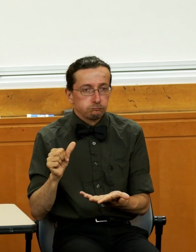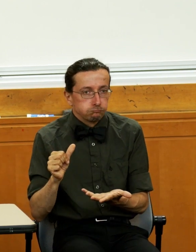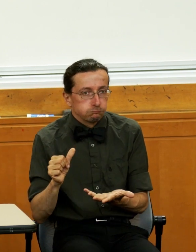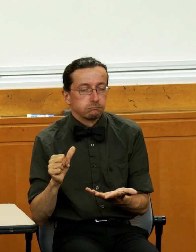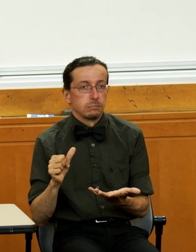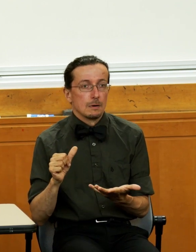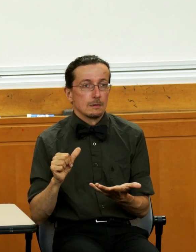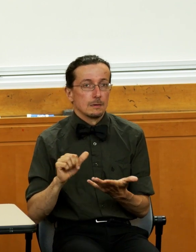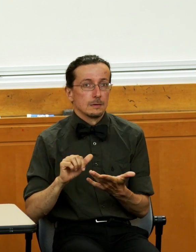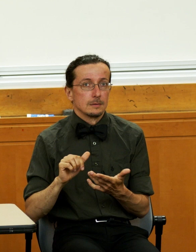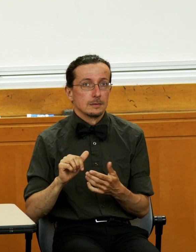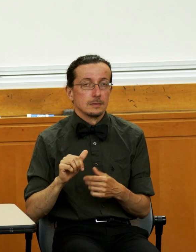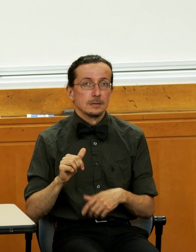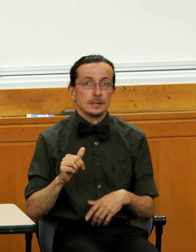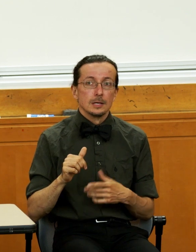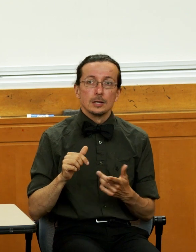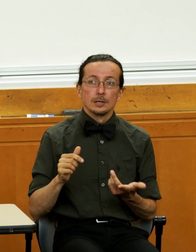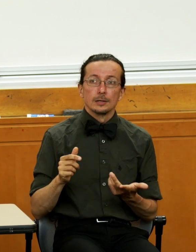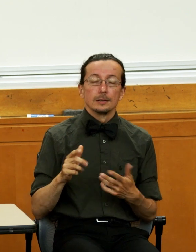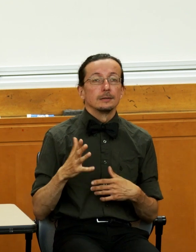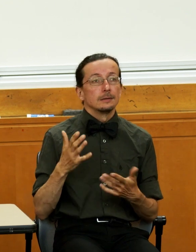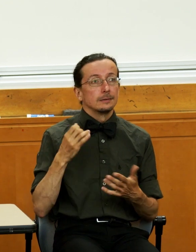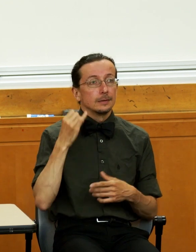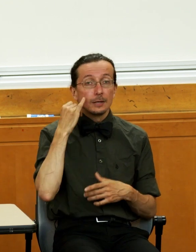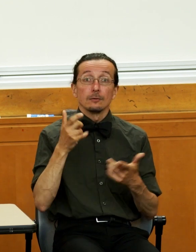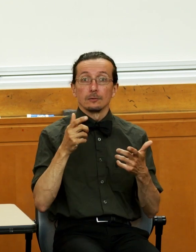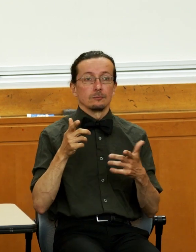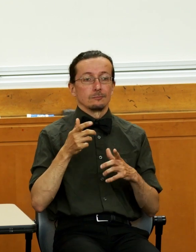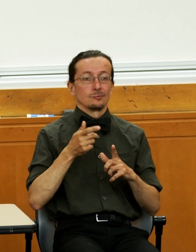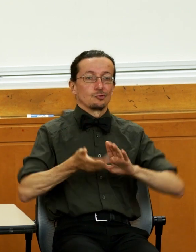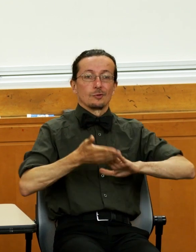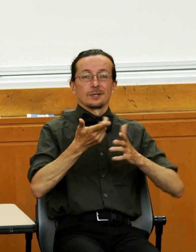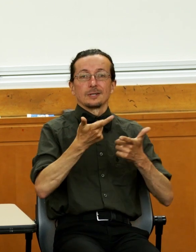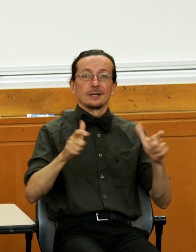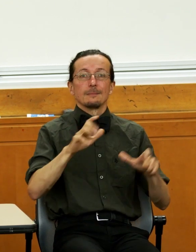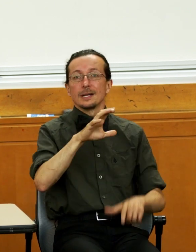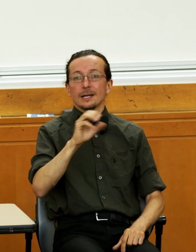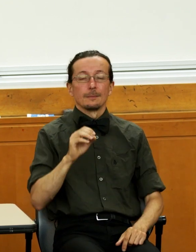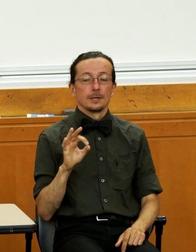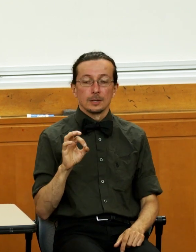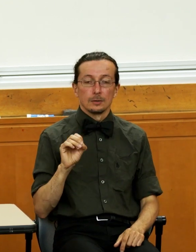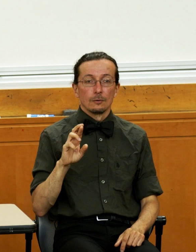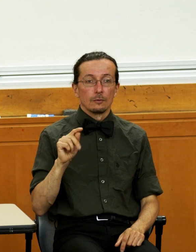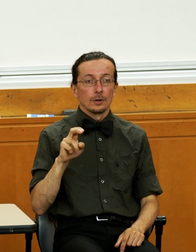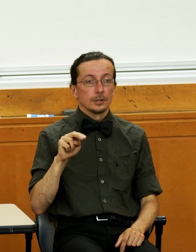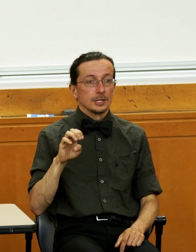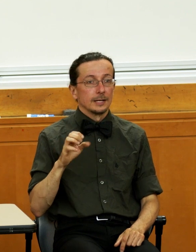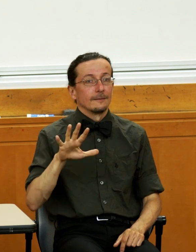to…if you're enforcing, especially if you're in a big company, a Fortune 500 company, to actually